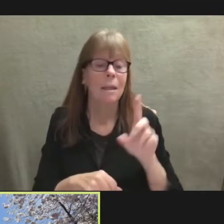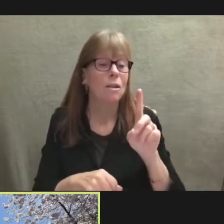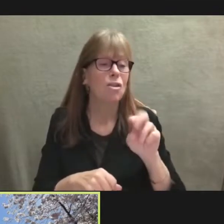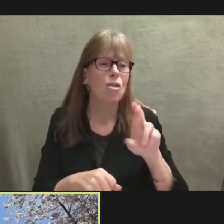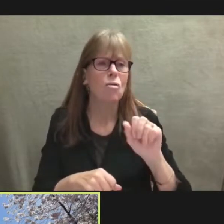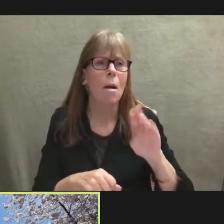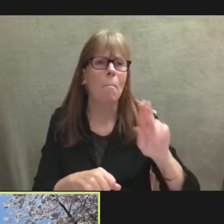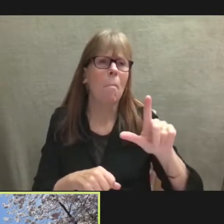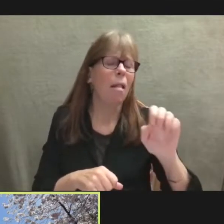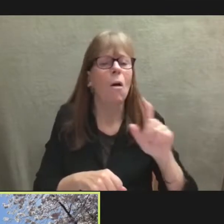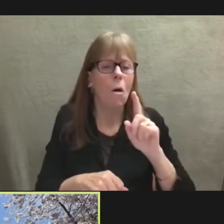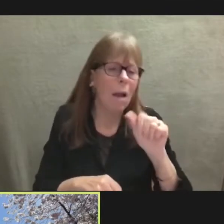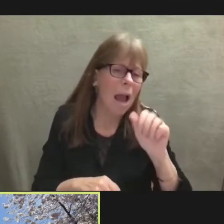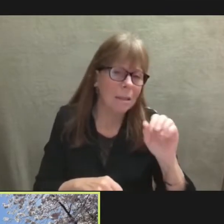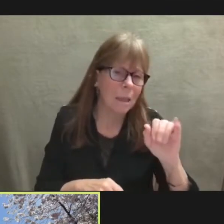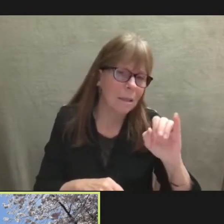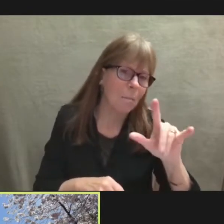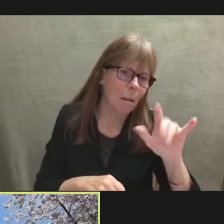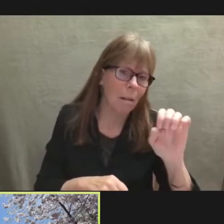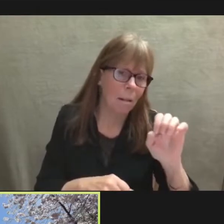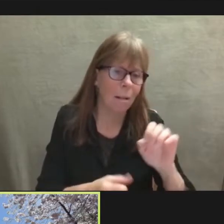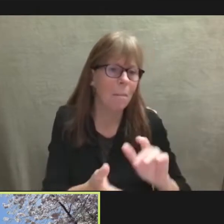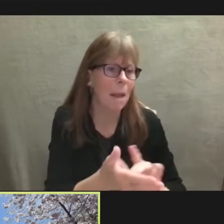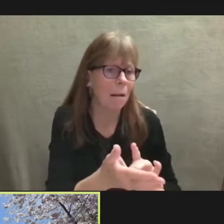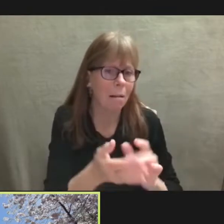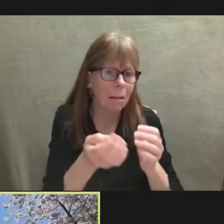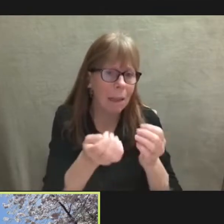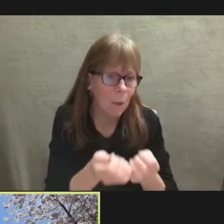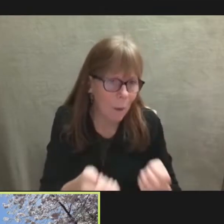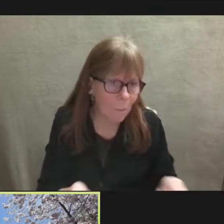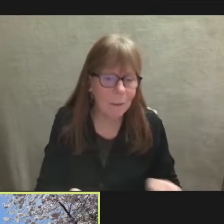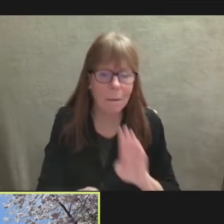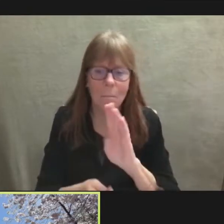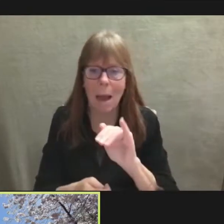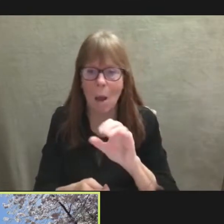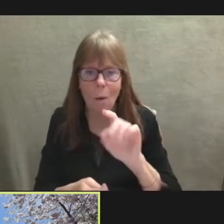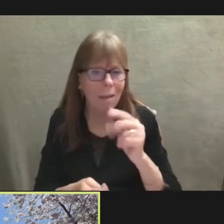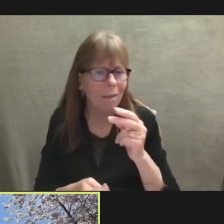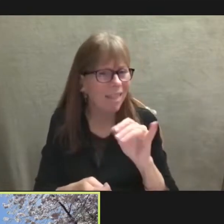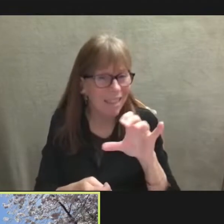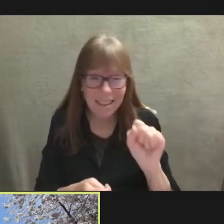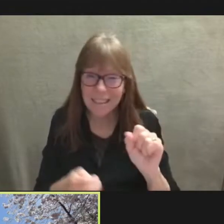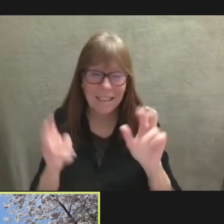medical equipment, and all these bioethics-related issues related to disability and healthcare.